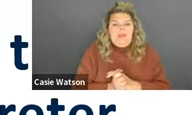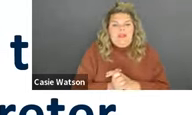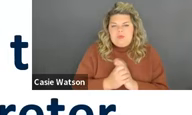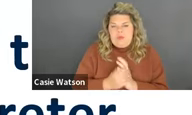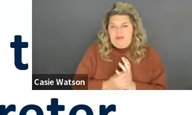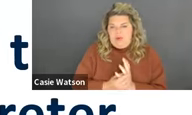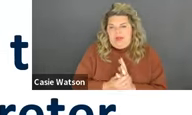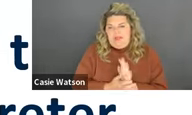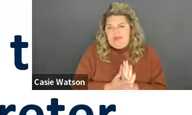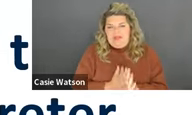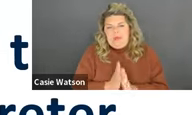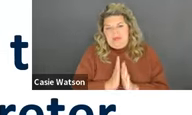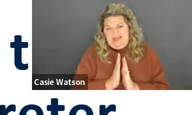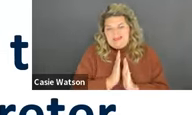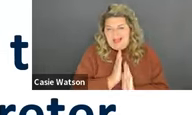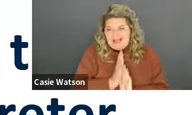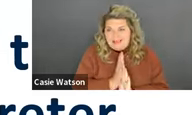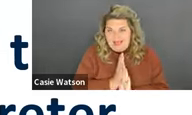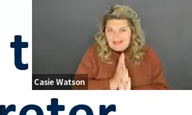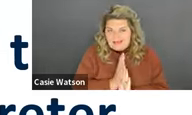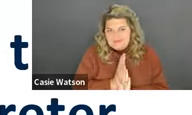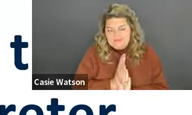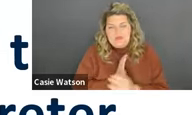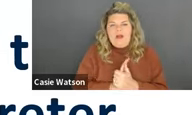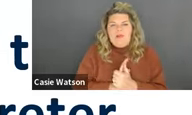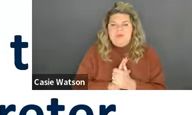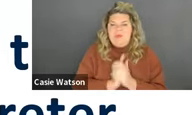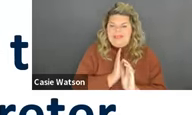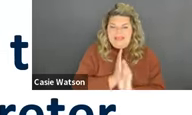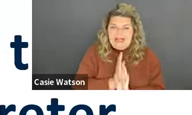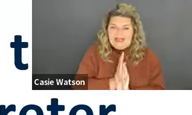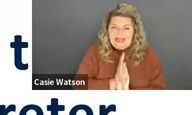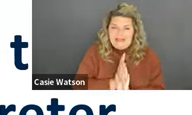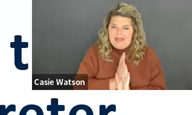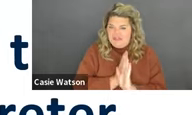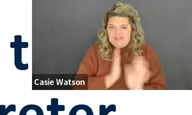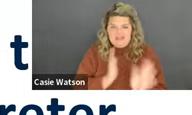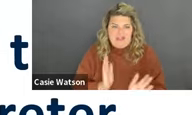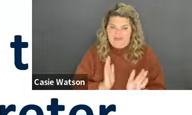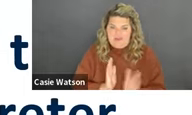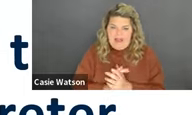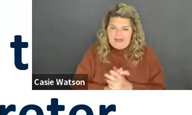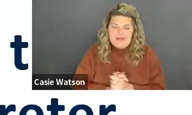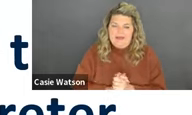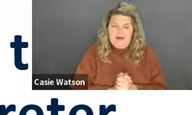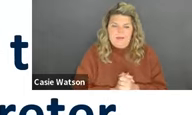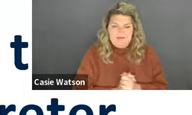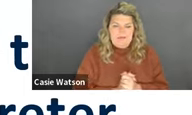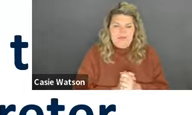One thing that's really important in the Deaf community is eye contact. So, maintaining eye contact is just a sign of respect.